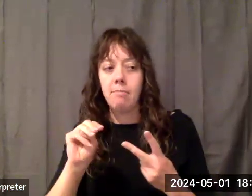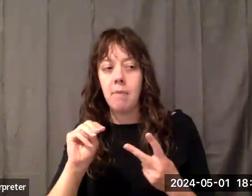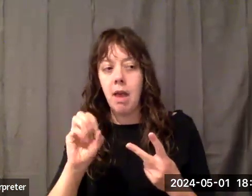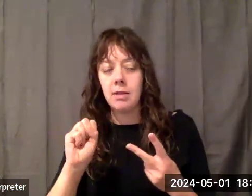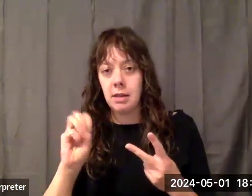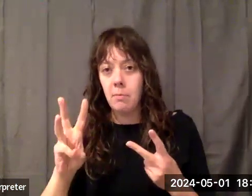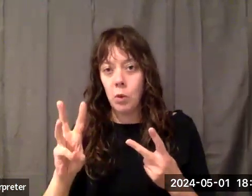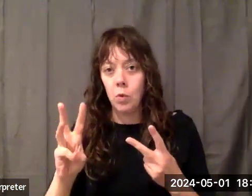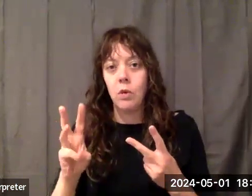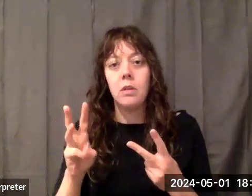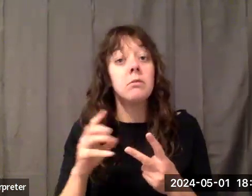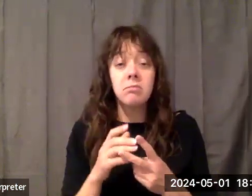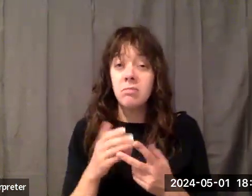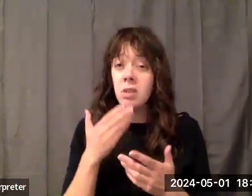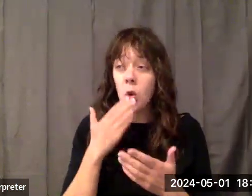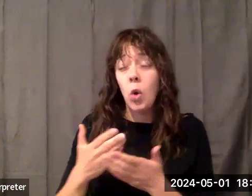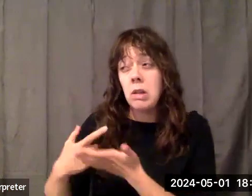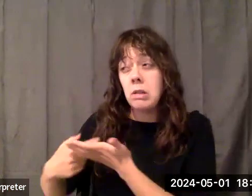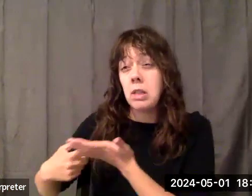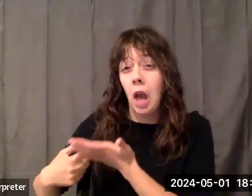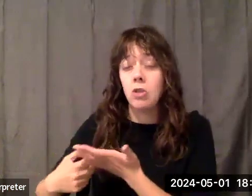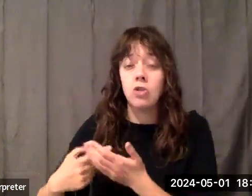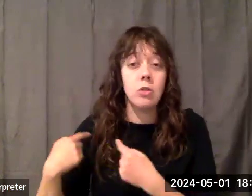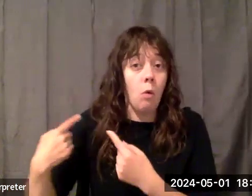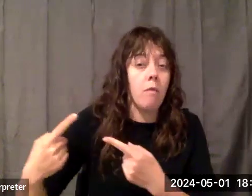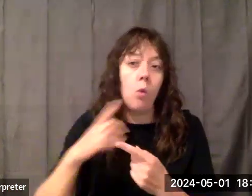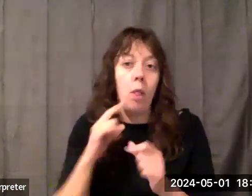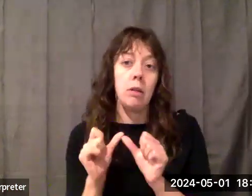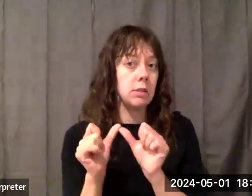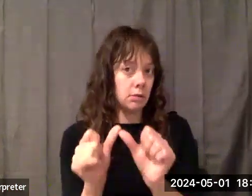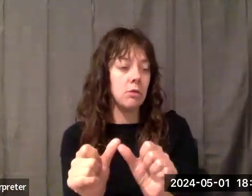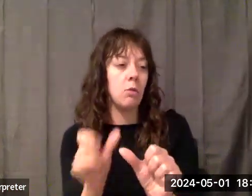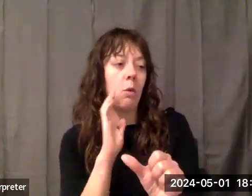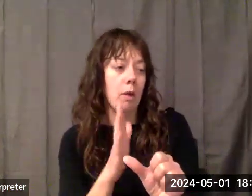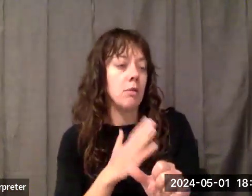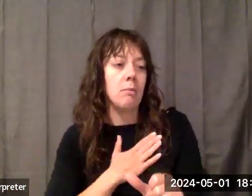of good conversations that are gonna be continued to have and I would, we would love to have participation from all